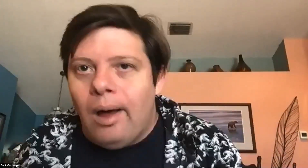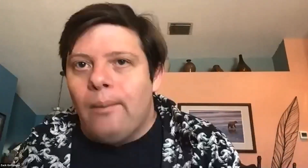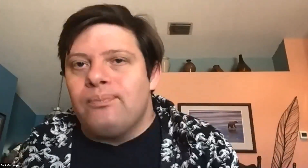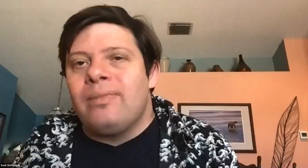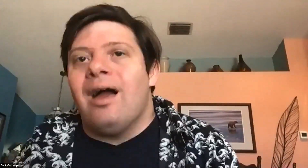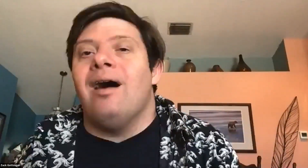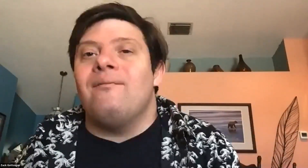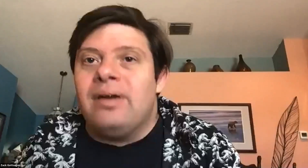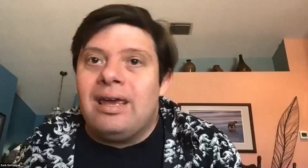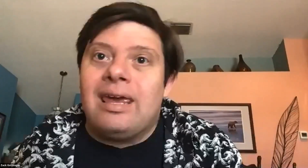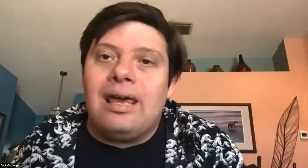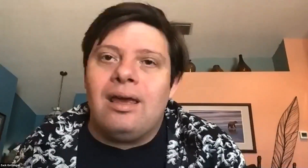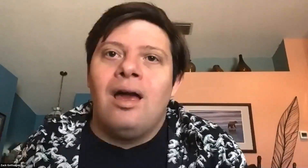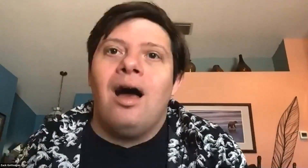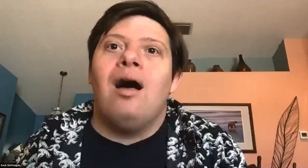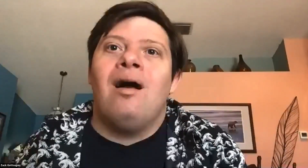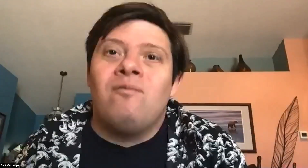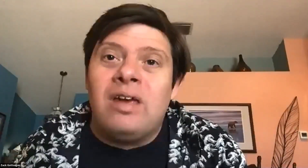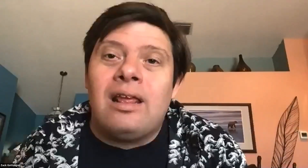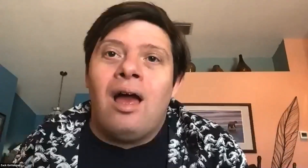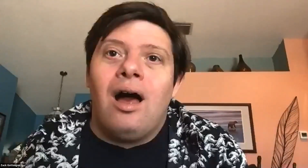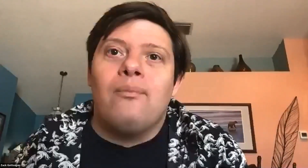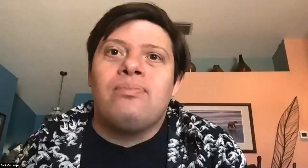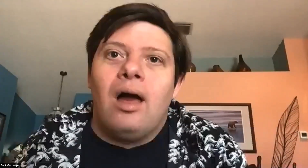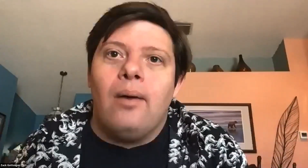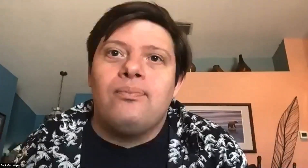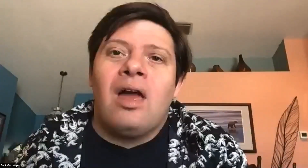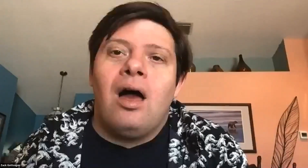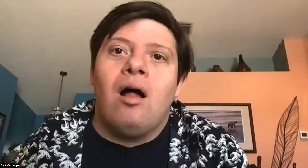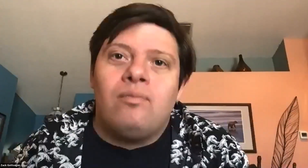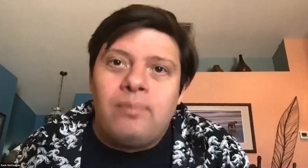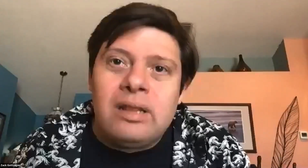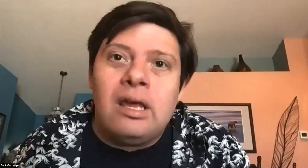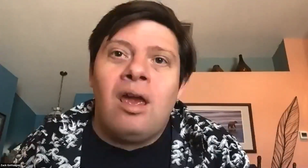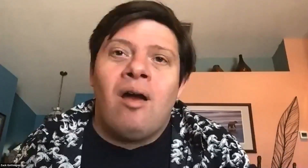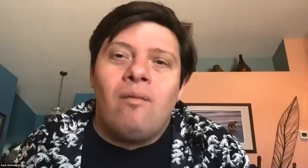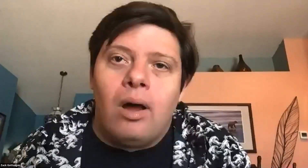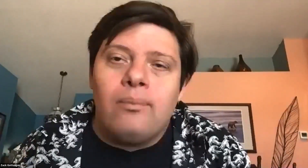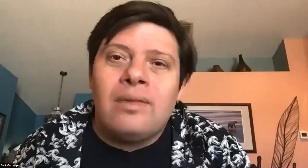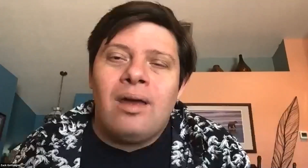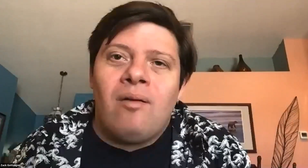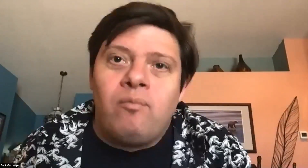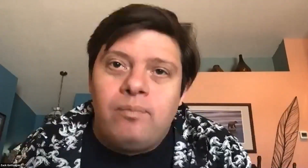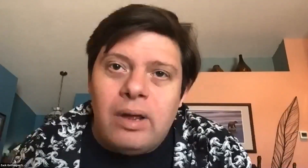Actually, I was